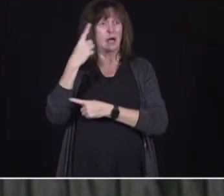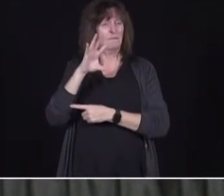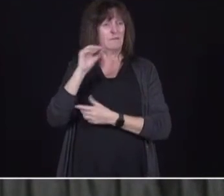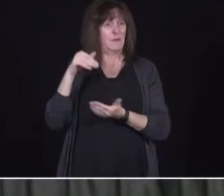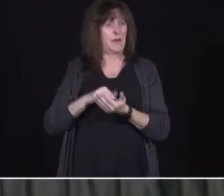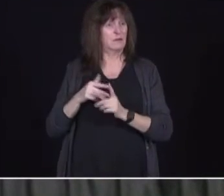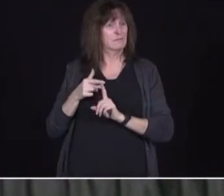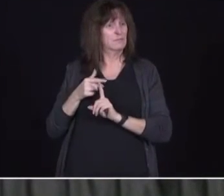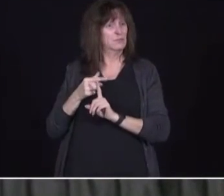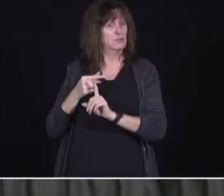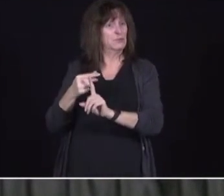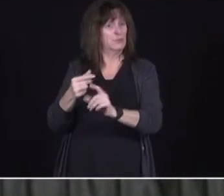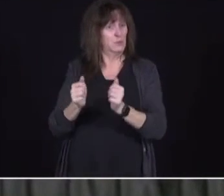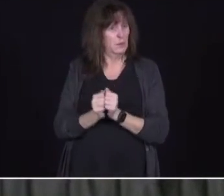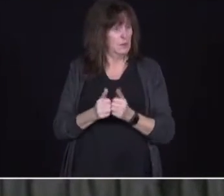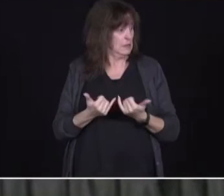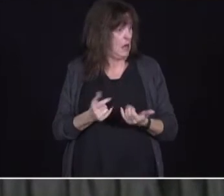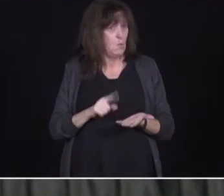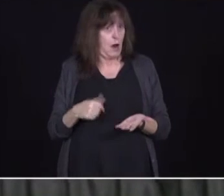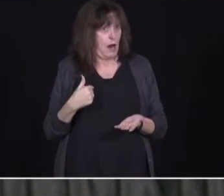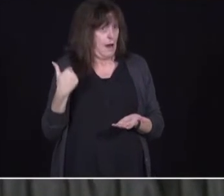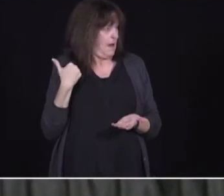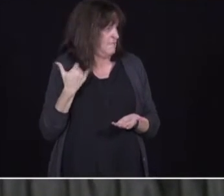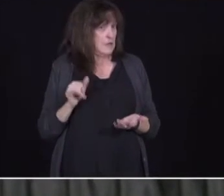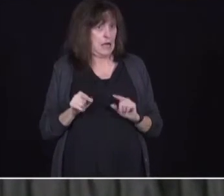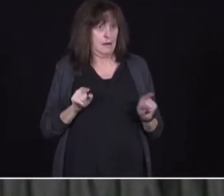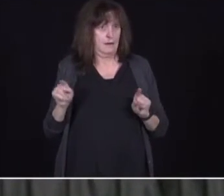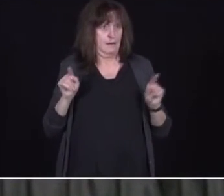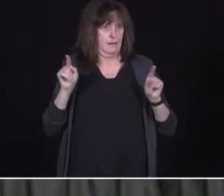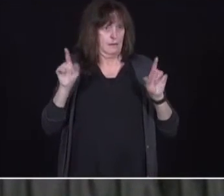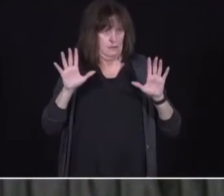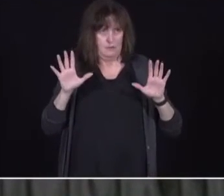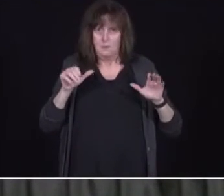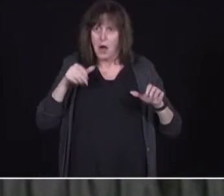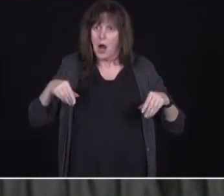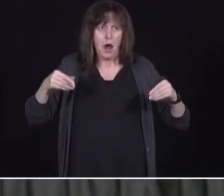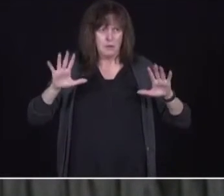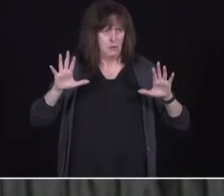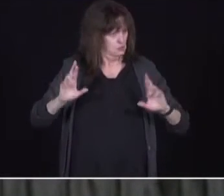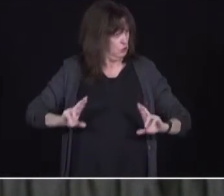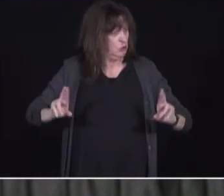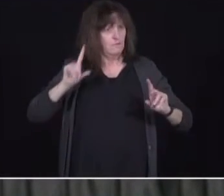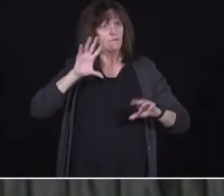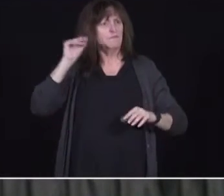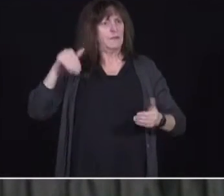We have an immense capacity. But we have barely start wed could go to 50,000 vaccinations a day.